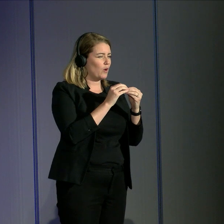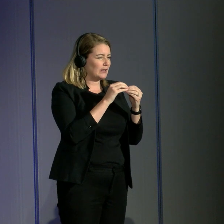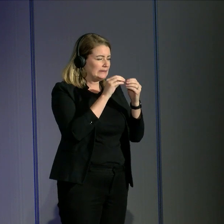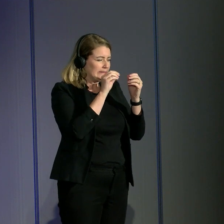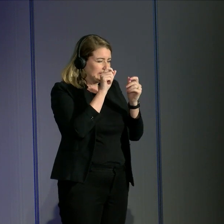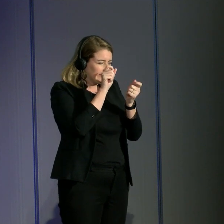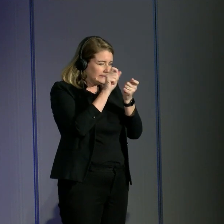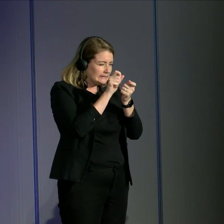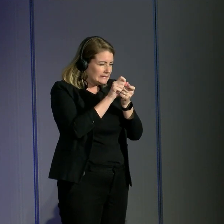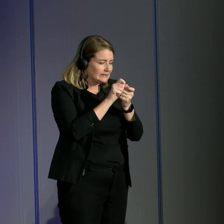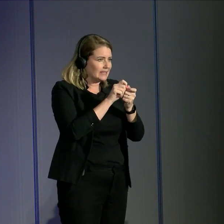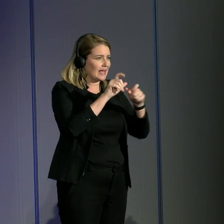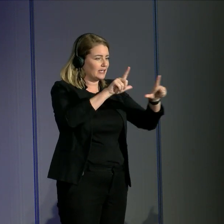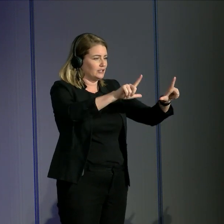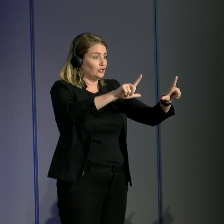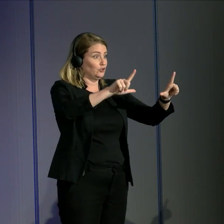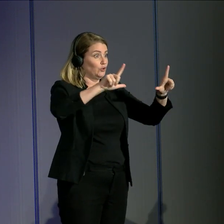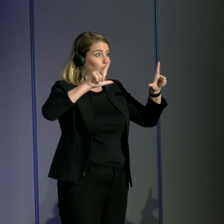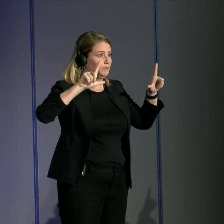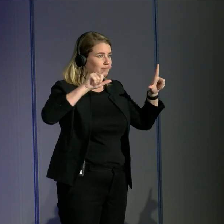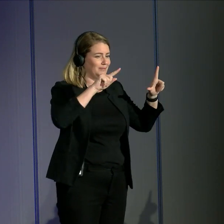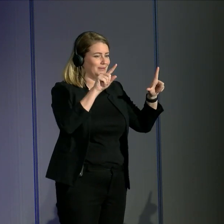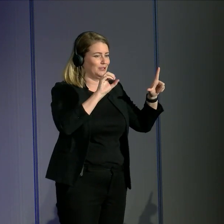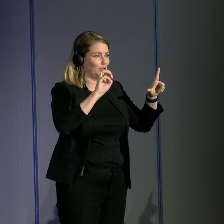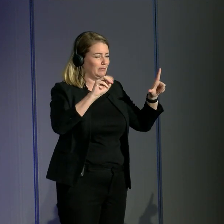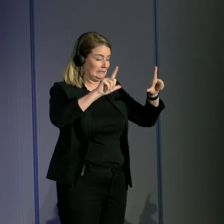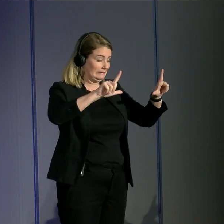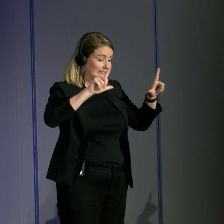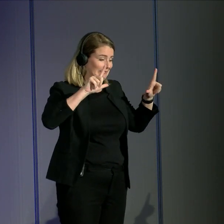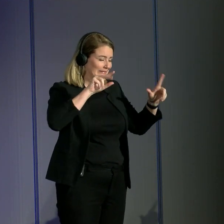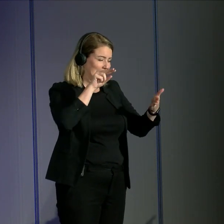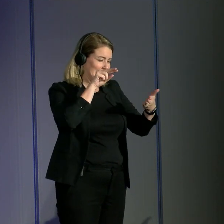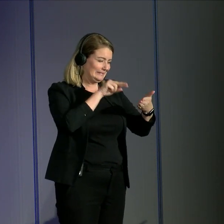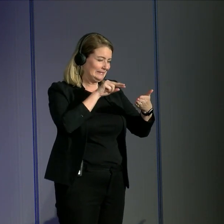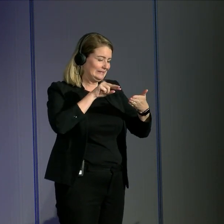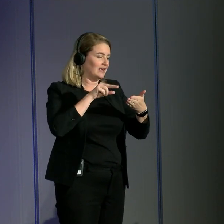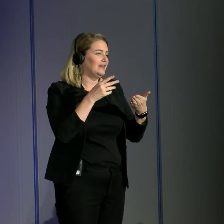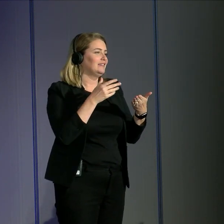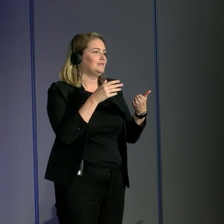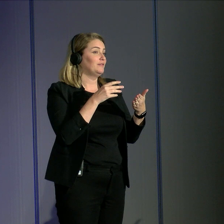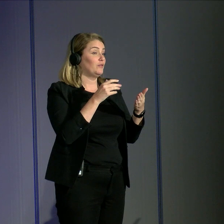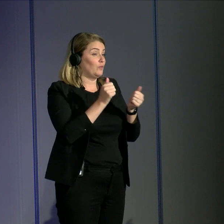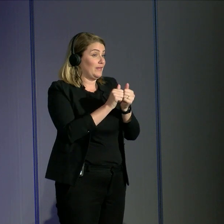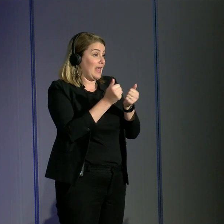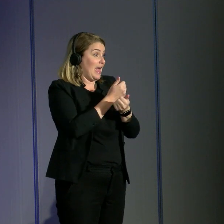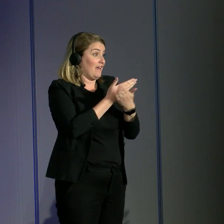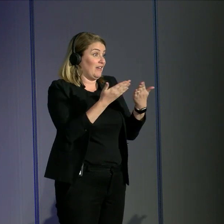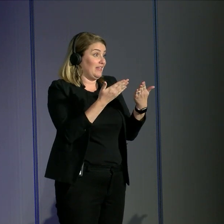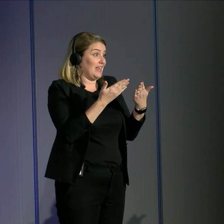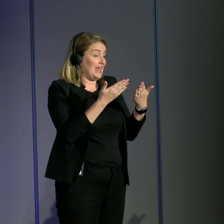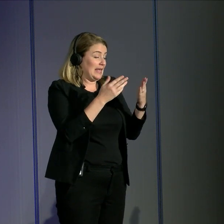You're Zooming in when you're using user flows and you can't do that with everything. Okay?